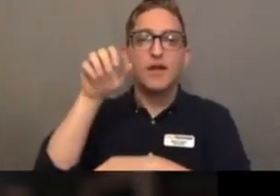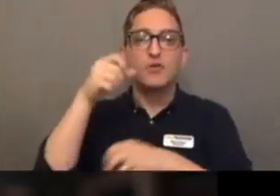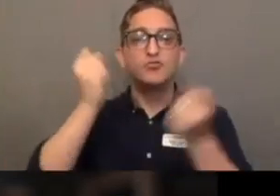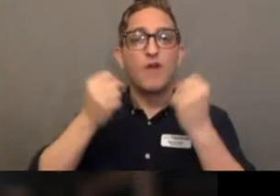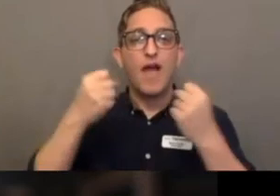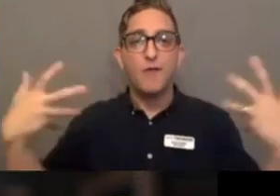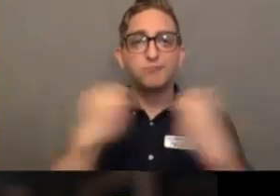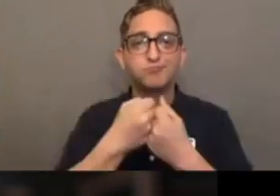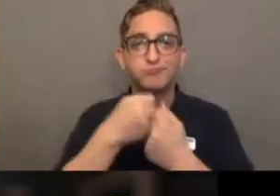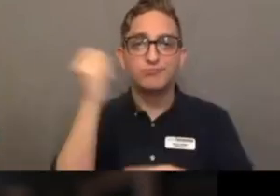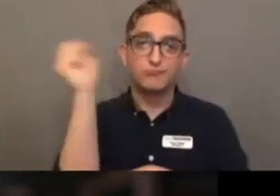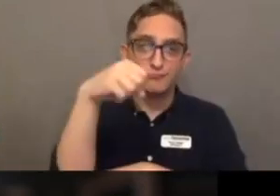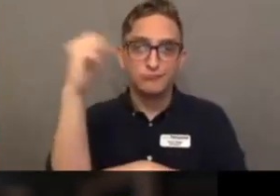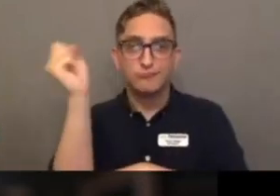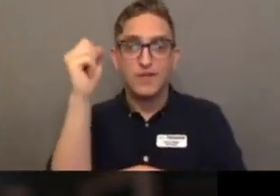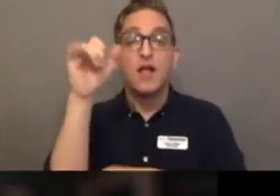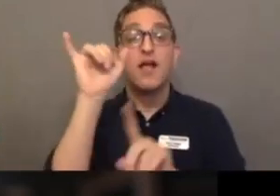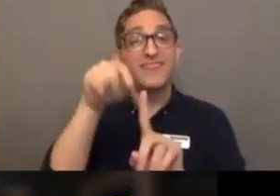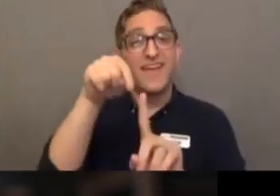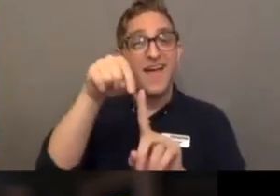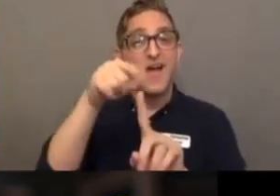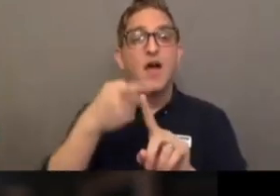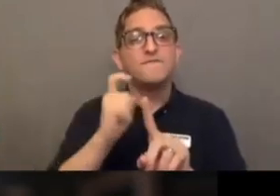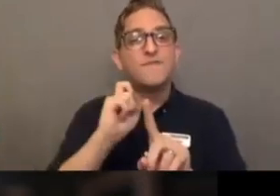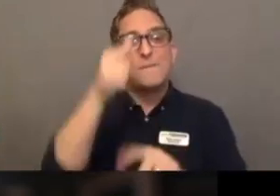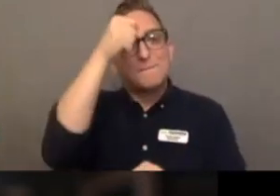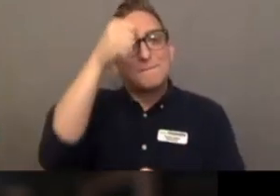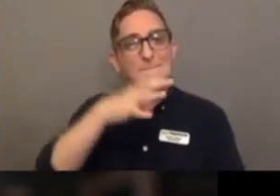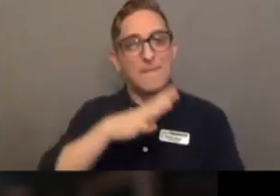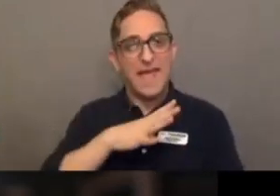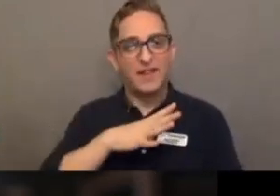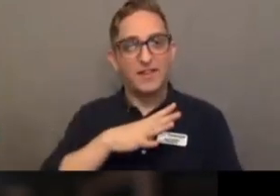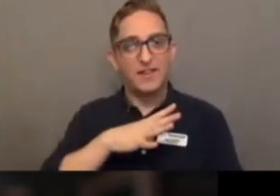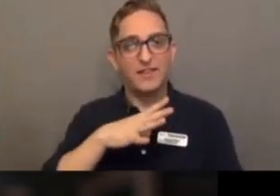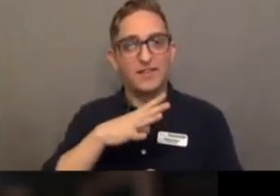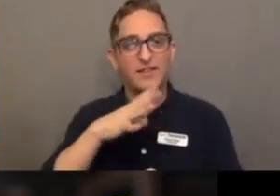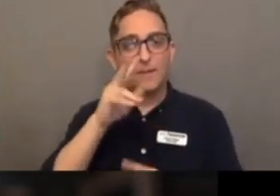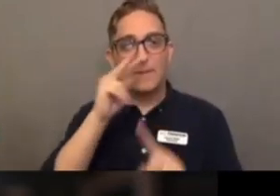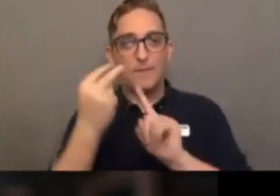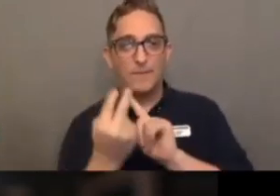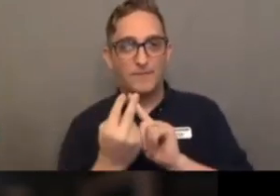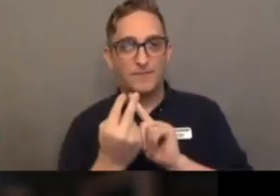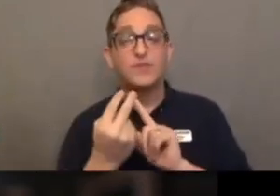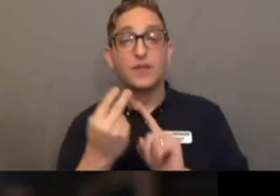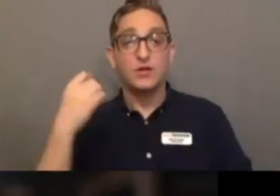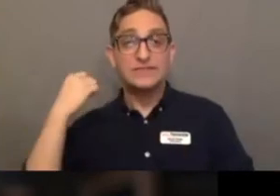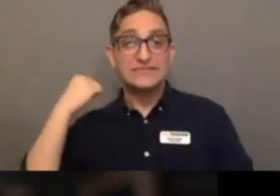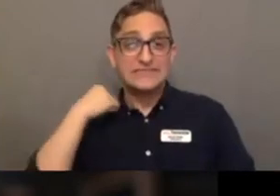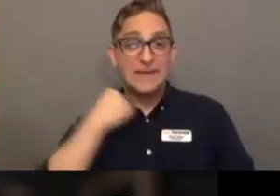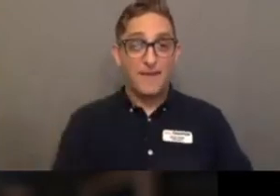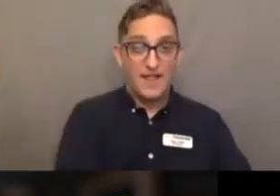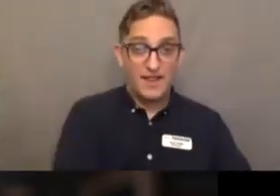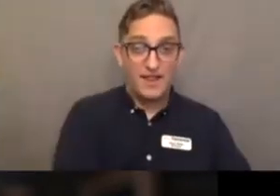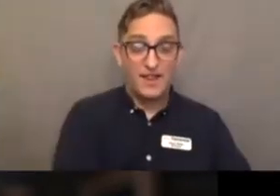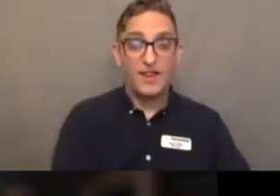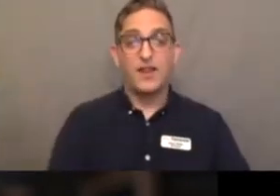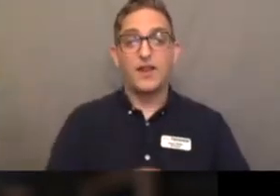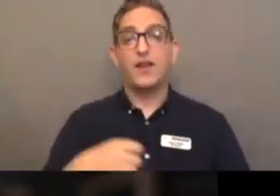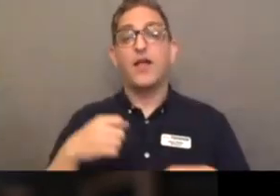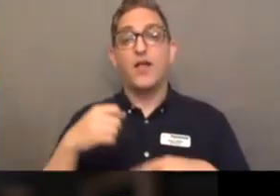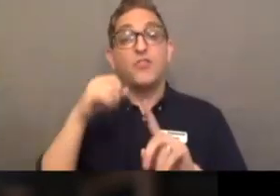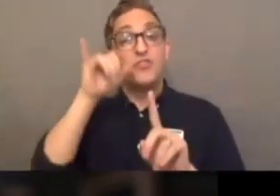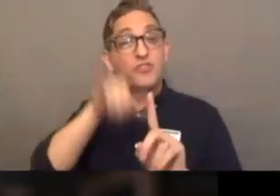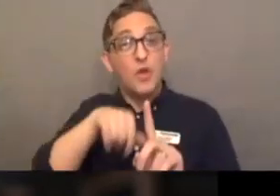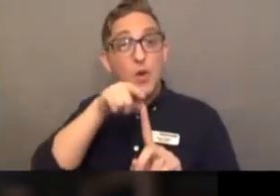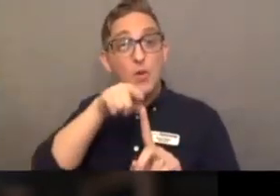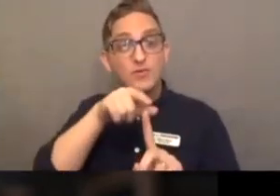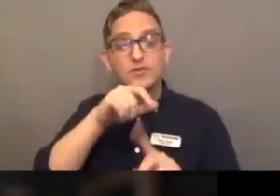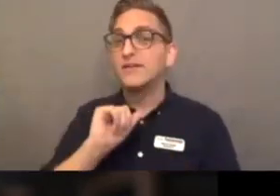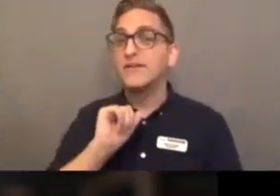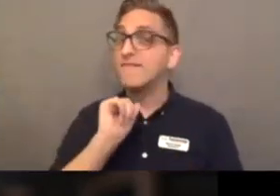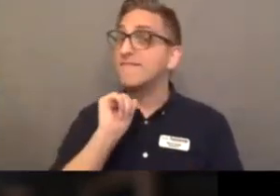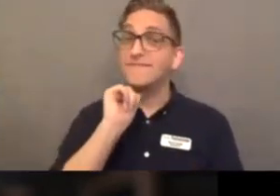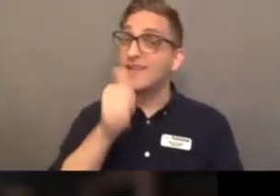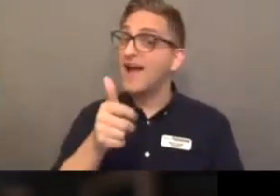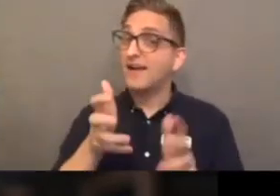as a result, seat belts and and restraining straps actually are not as effective for people